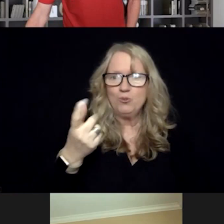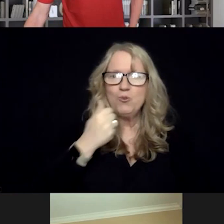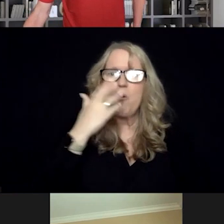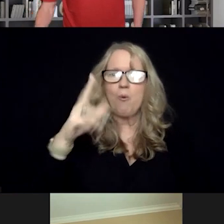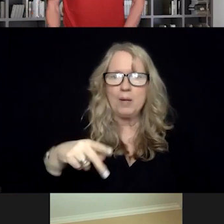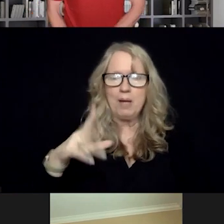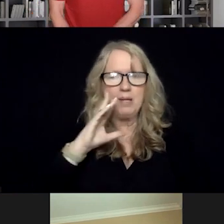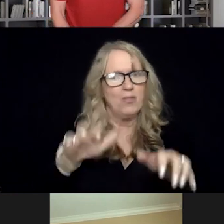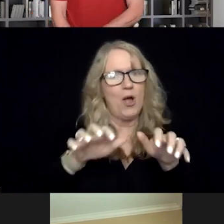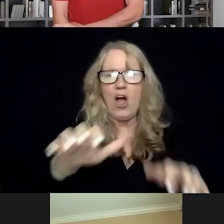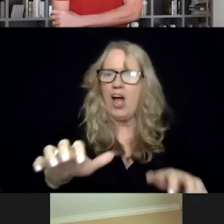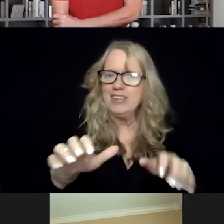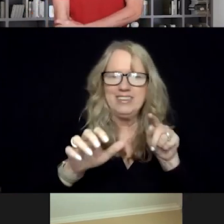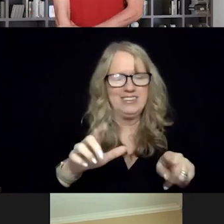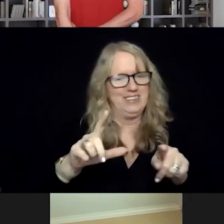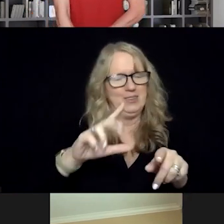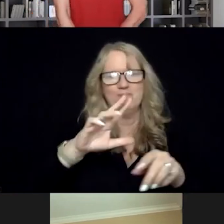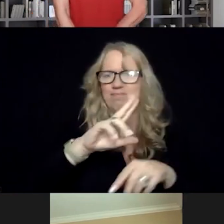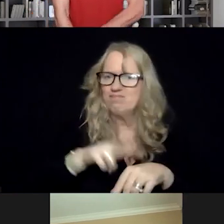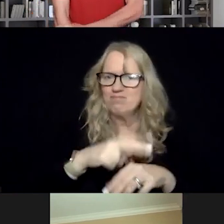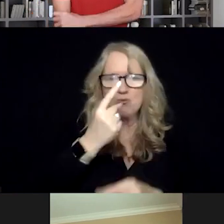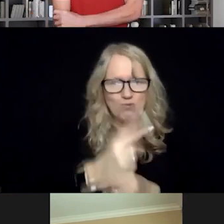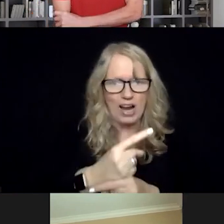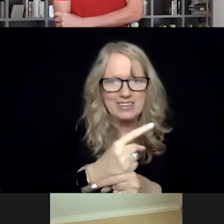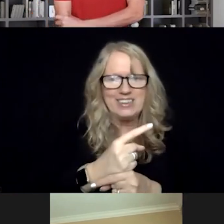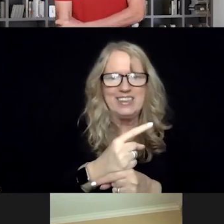AUDIENCE IS USUALLY RIGHT ON THESE THINGS. IF THEY ARE